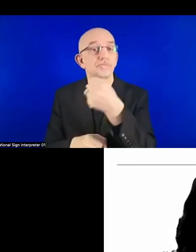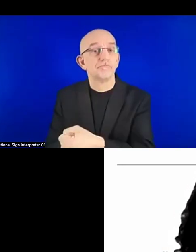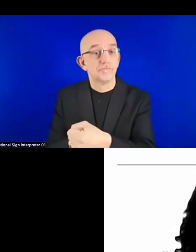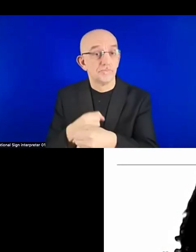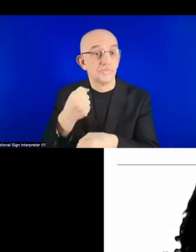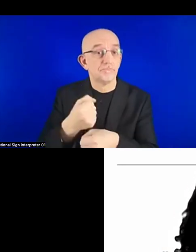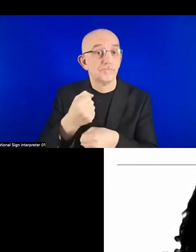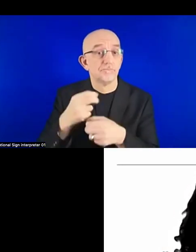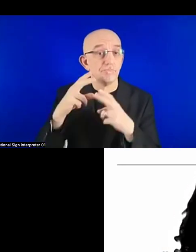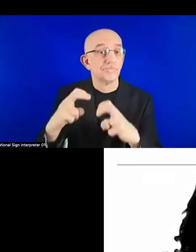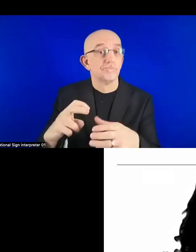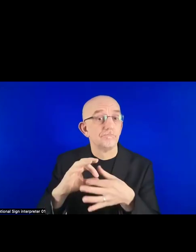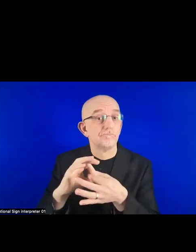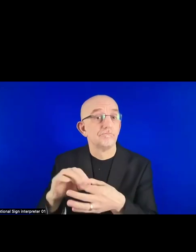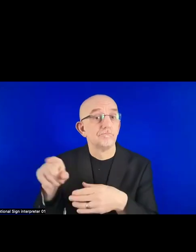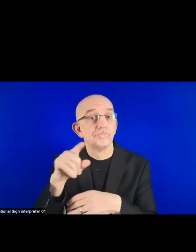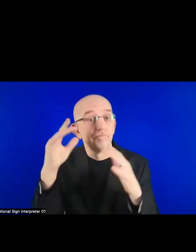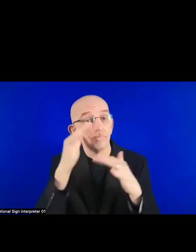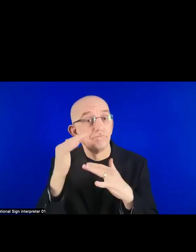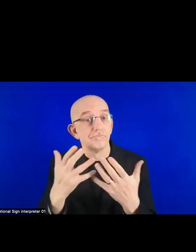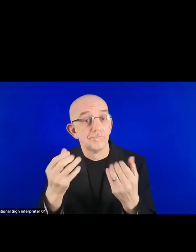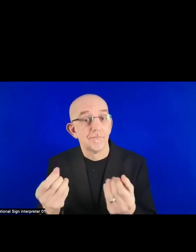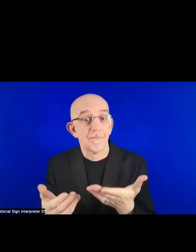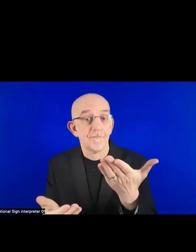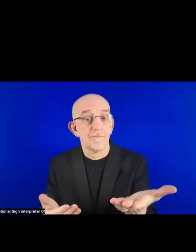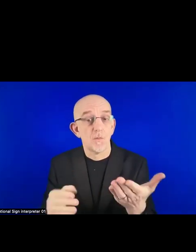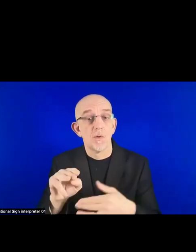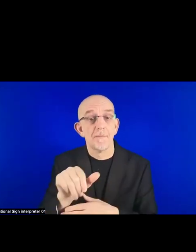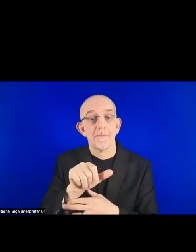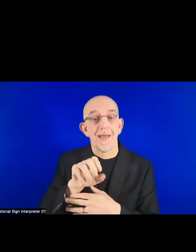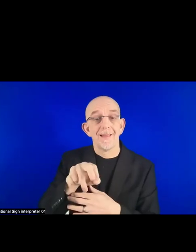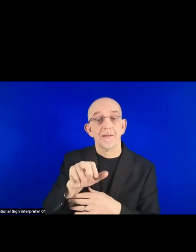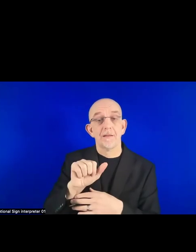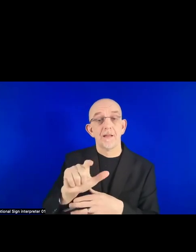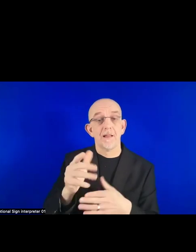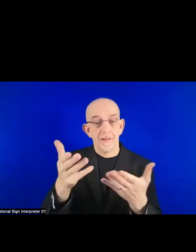Over to you Manel.